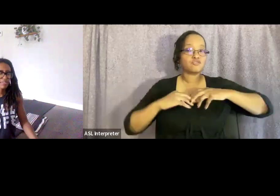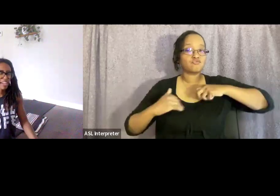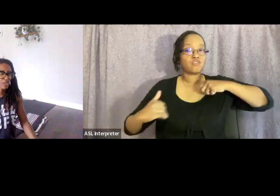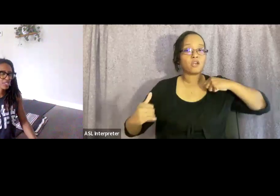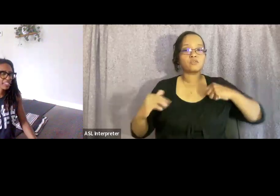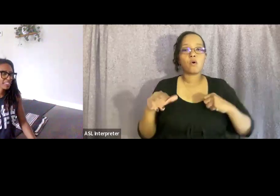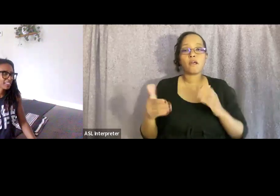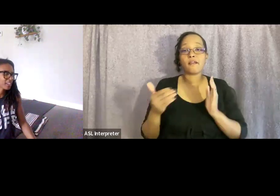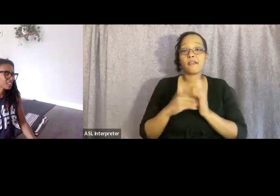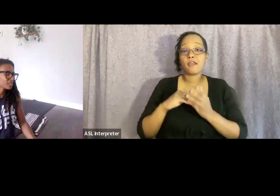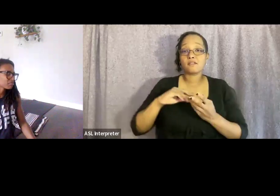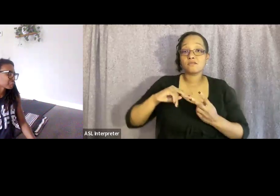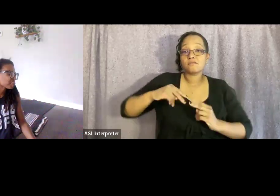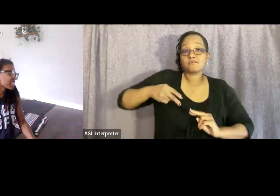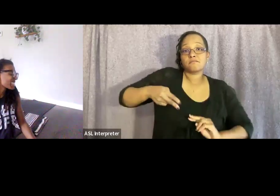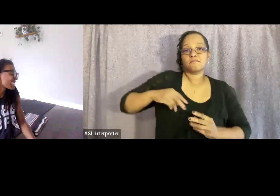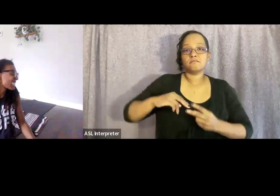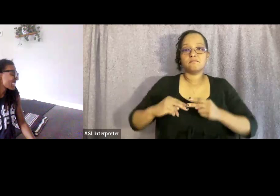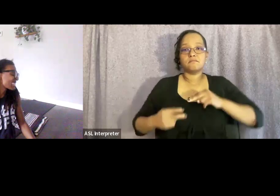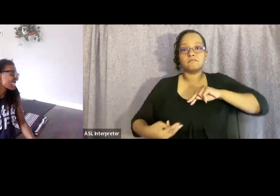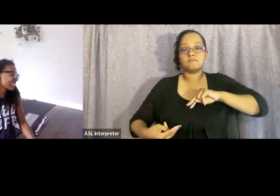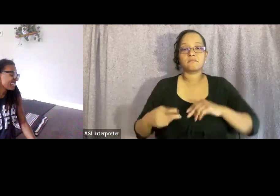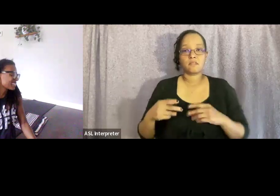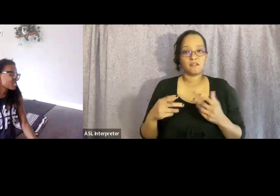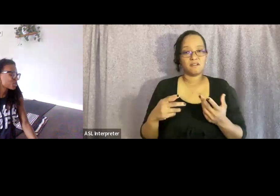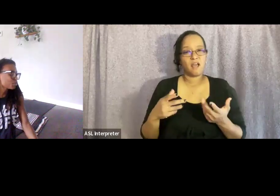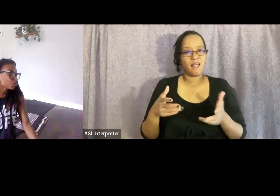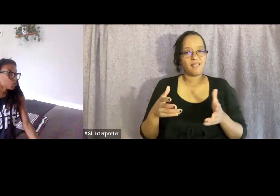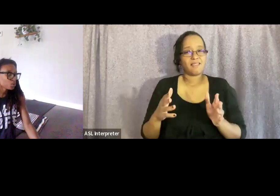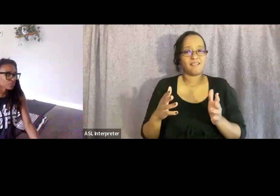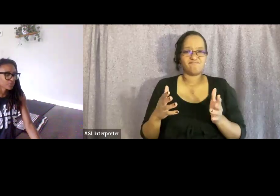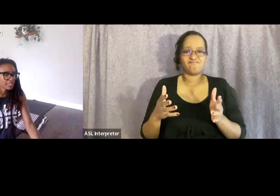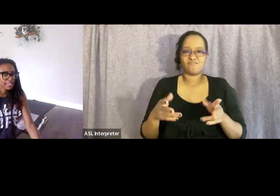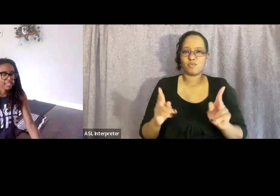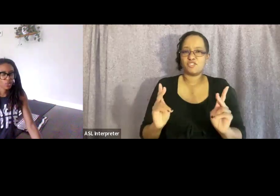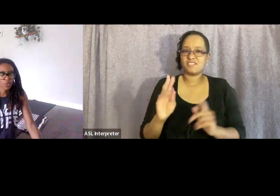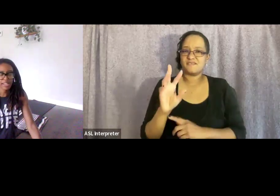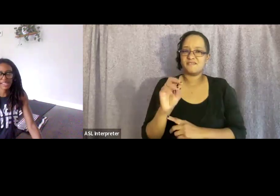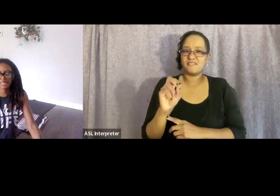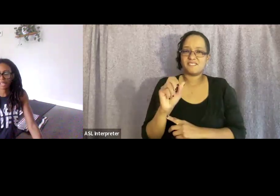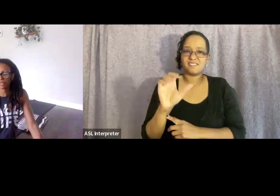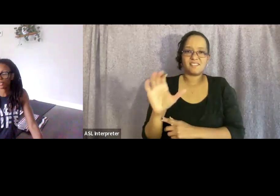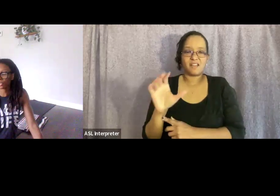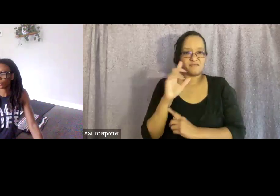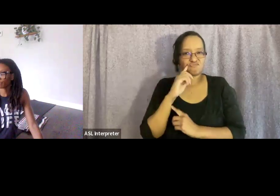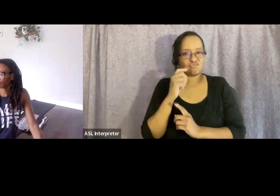I'll invite you to take the next 60 seconds to move in a way that feels good.